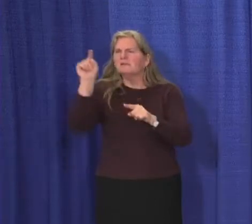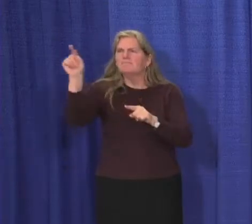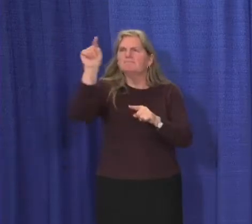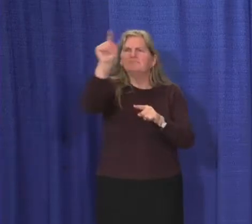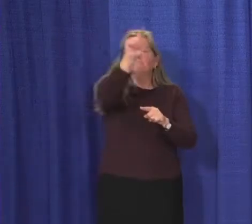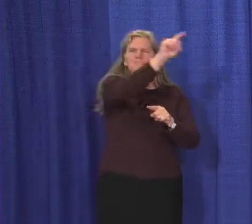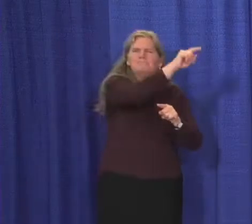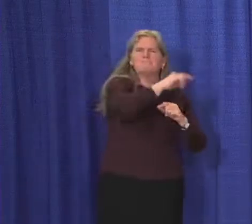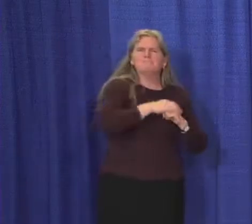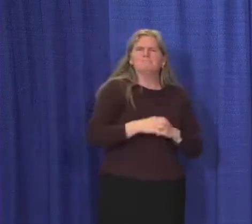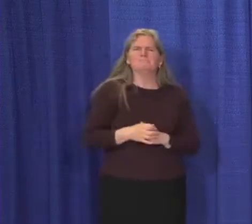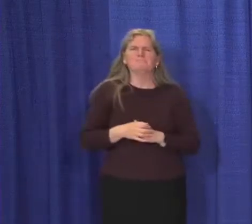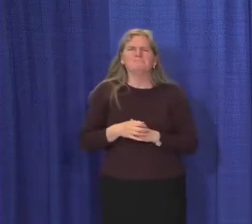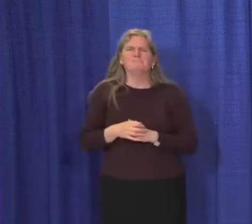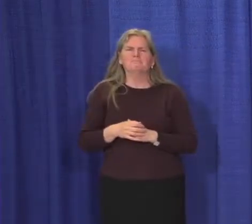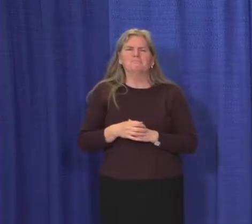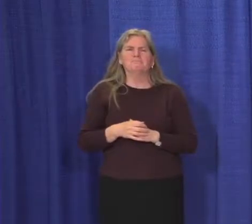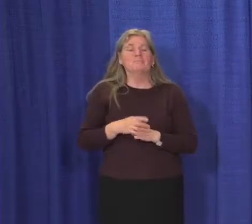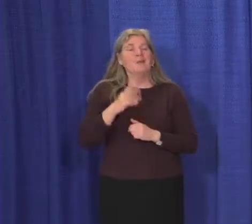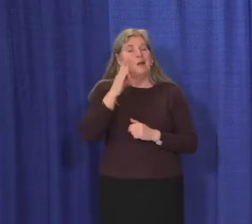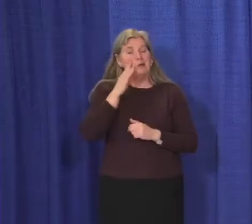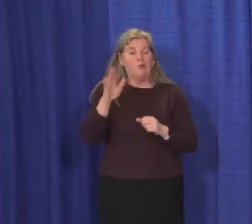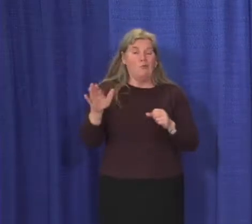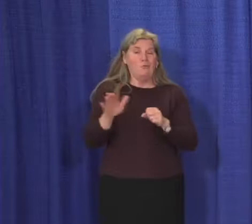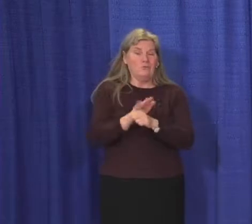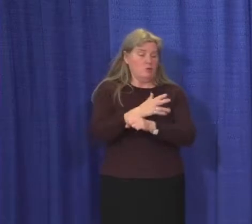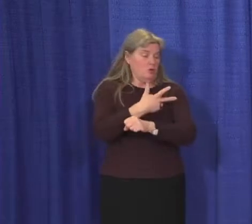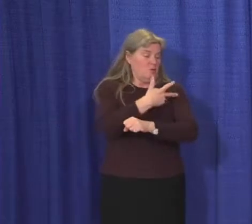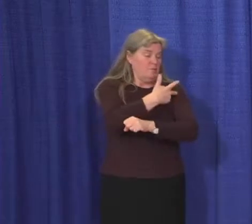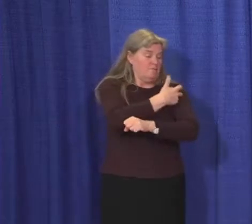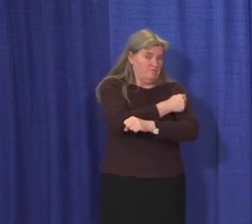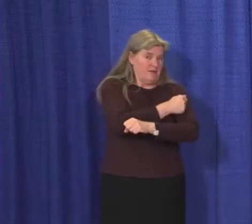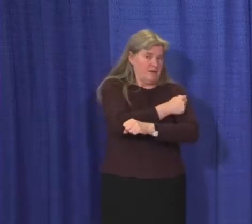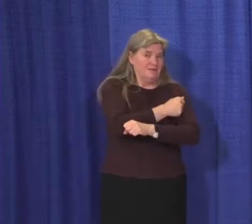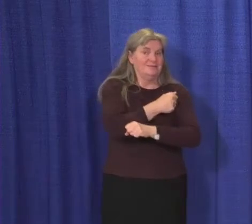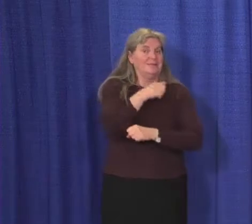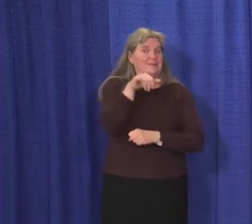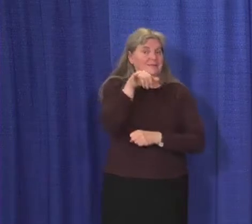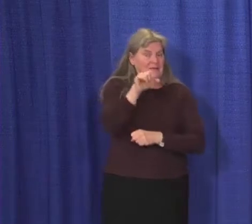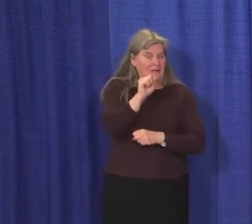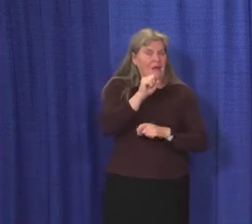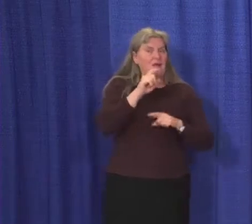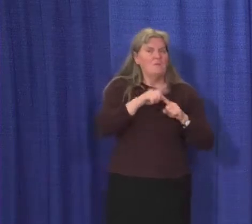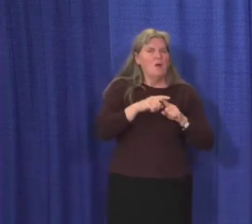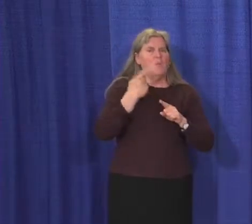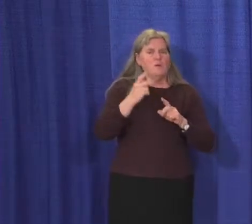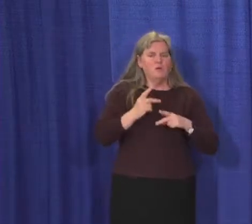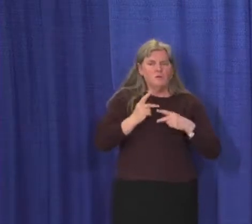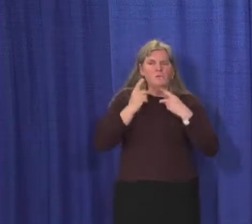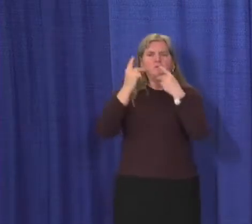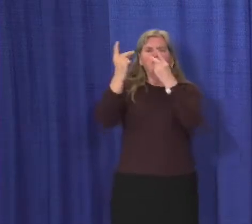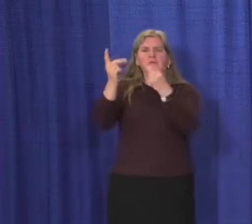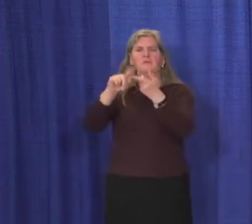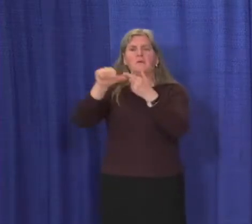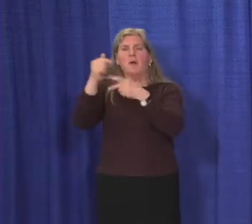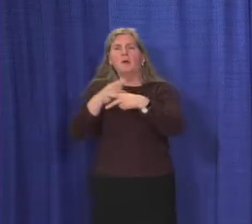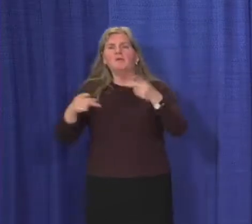settings. Even while fully vaccinated it is your responsibility to observe and comply with local